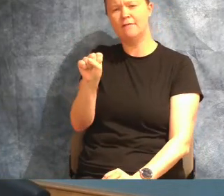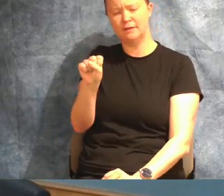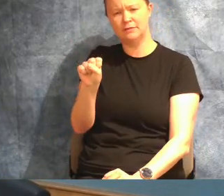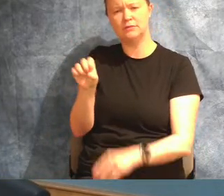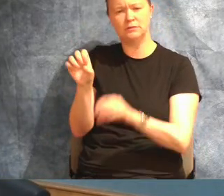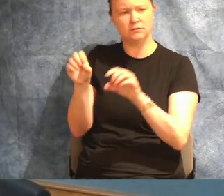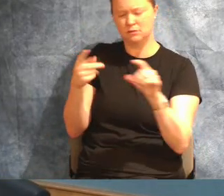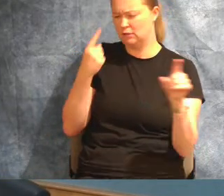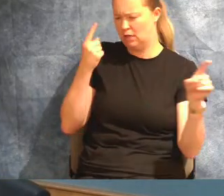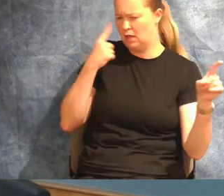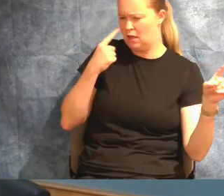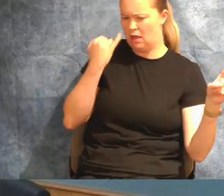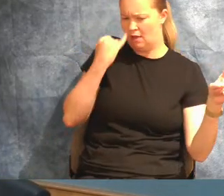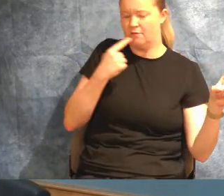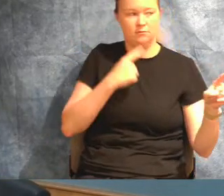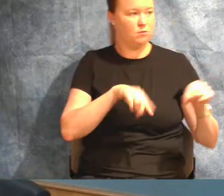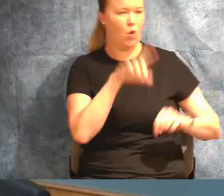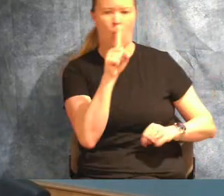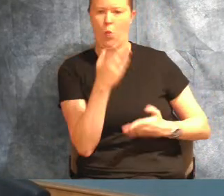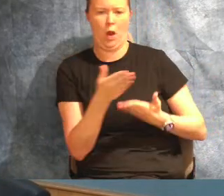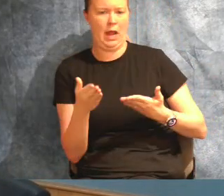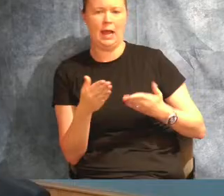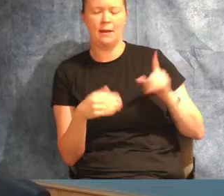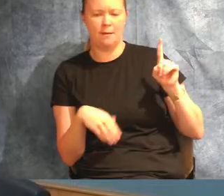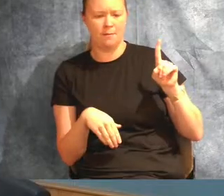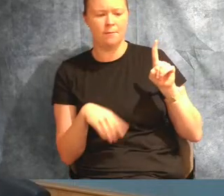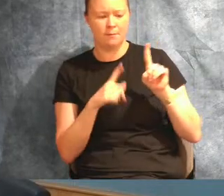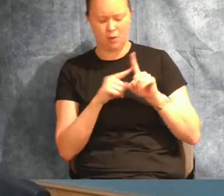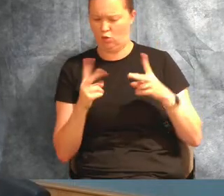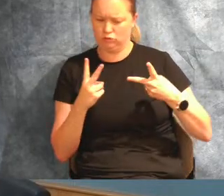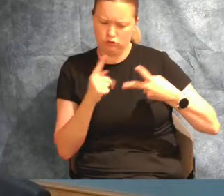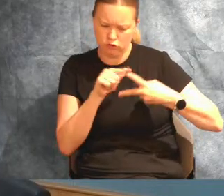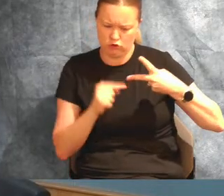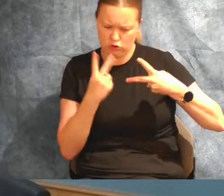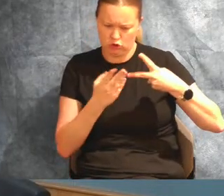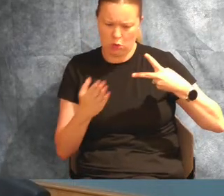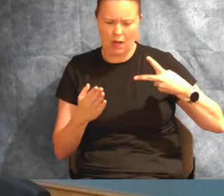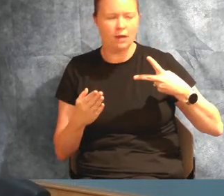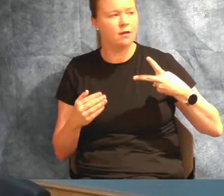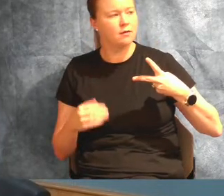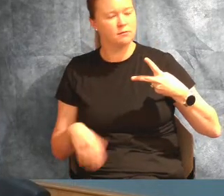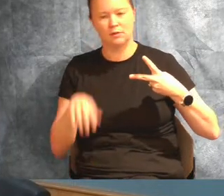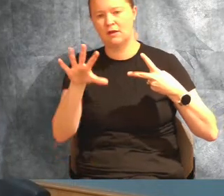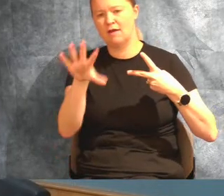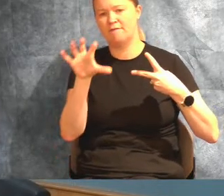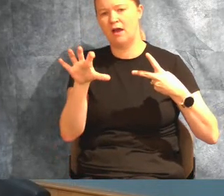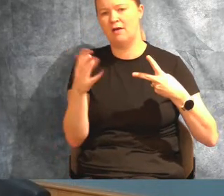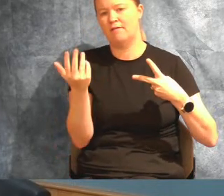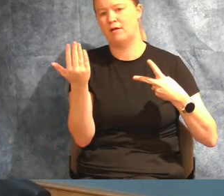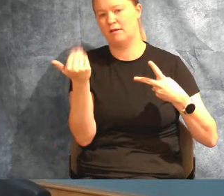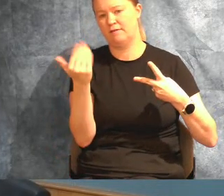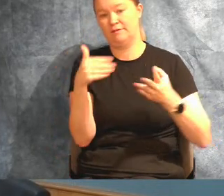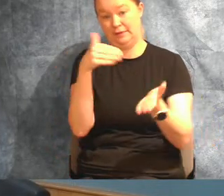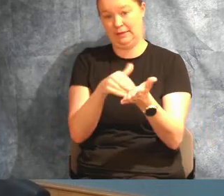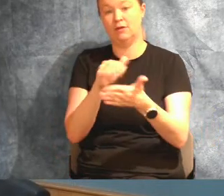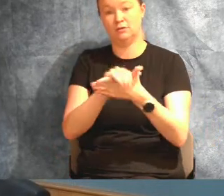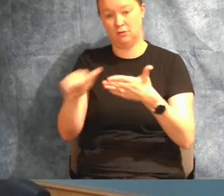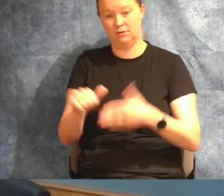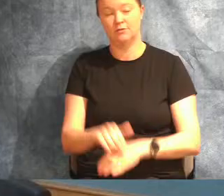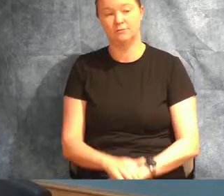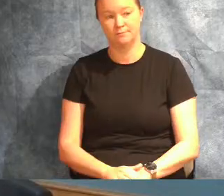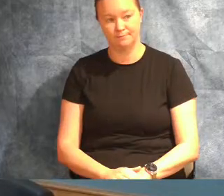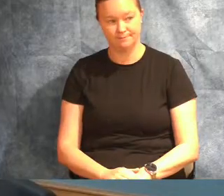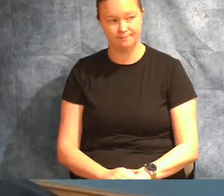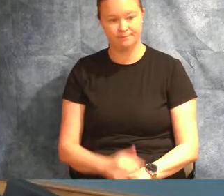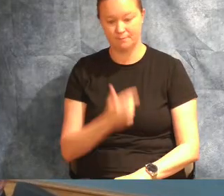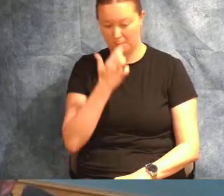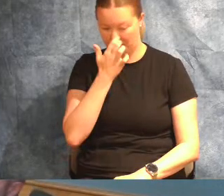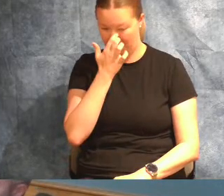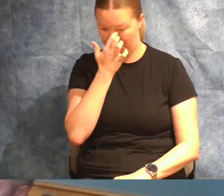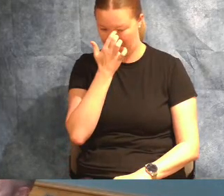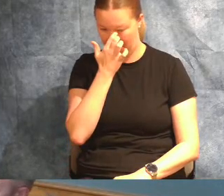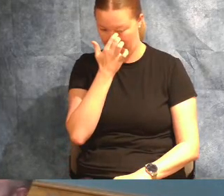if you said I think there was only one item that had or actually two items. It was $515,000.